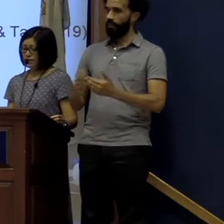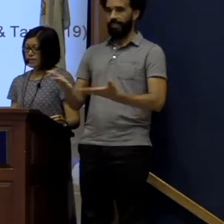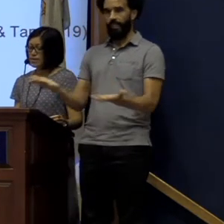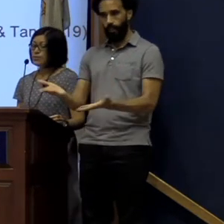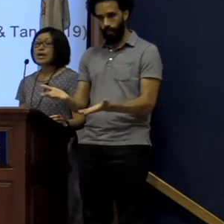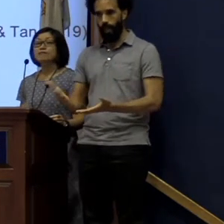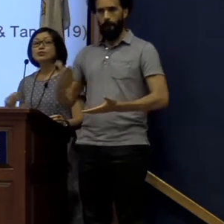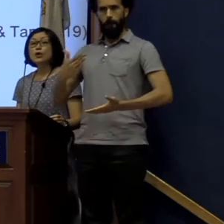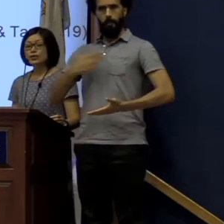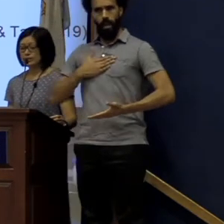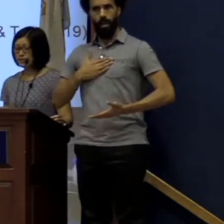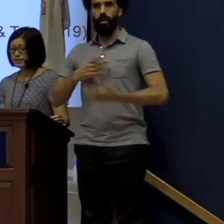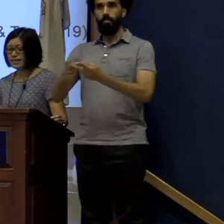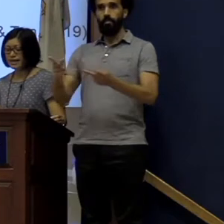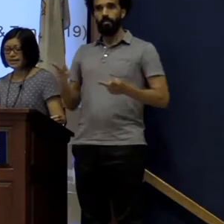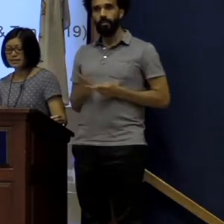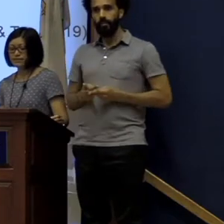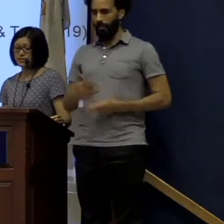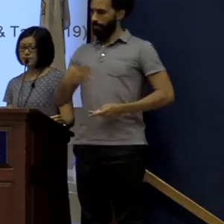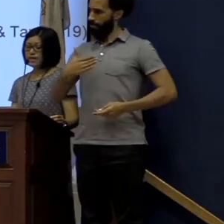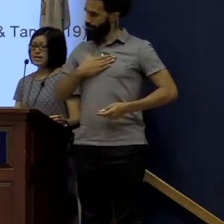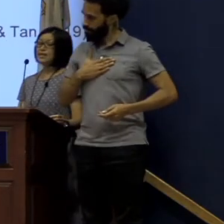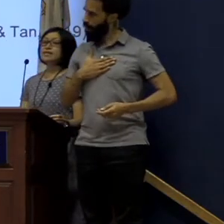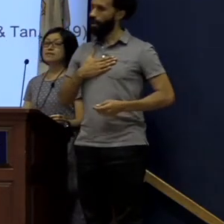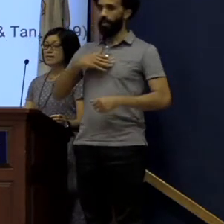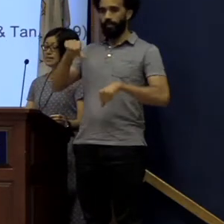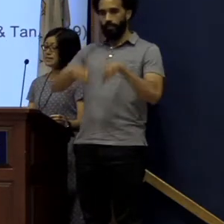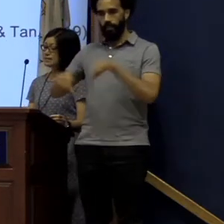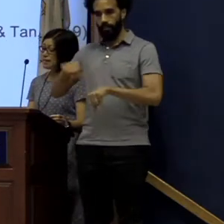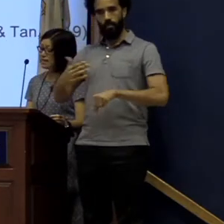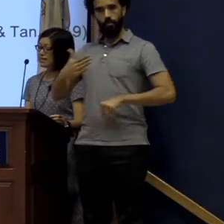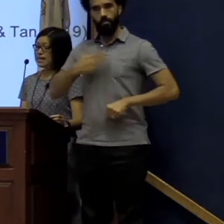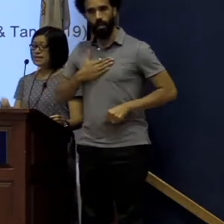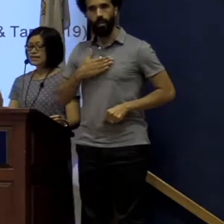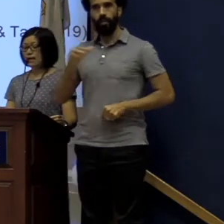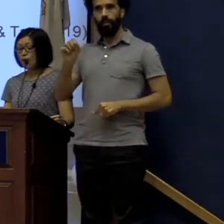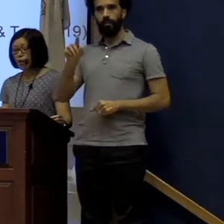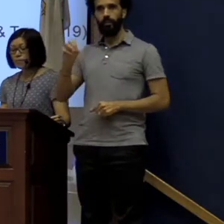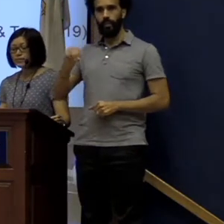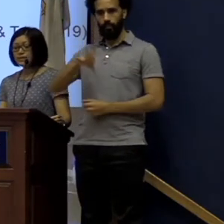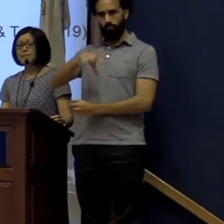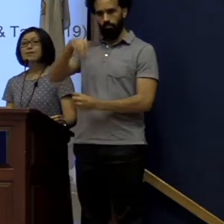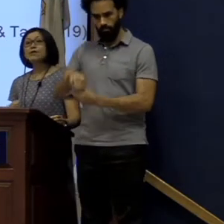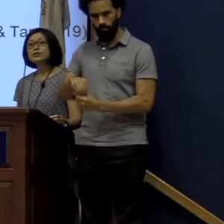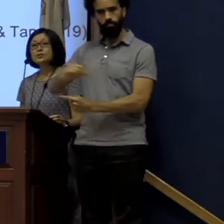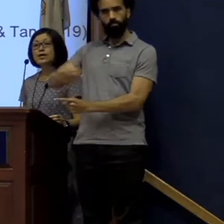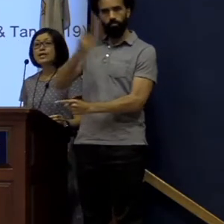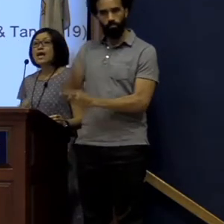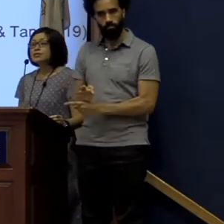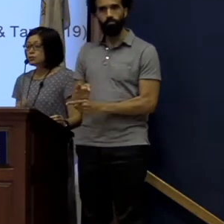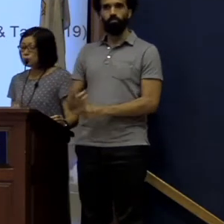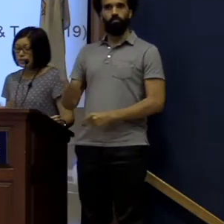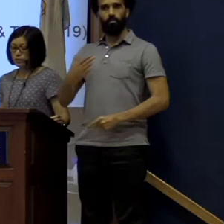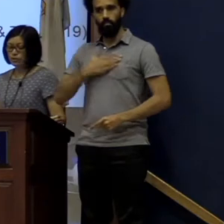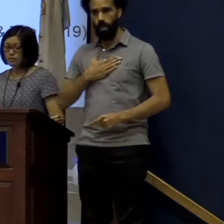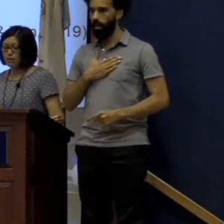We have choice in salient activities that take place in this space. That is a home that belongs to us and to which we belong